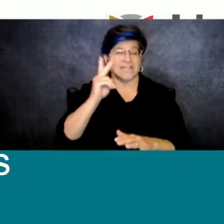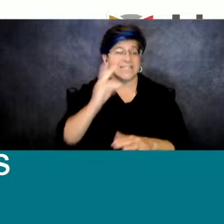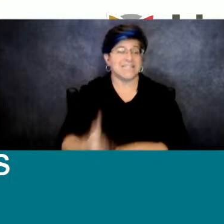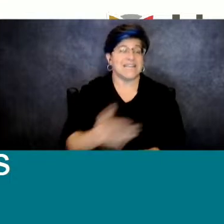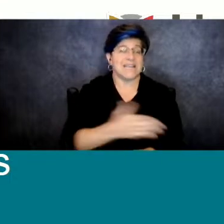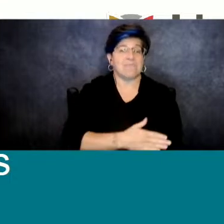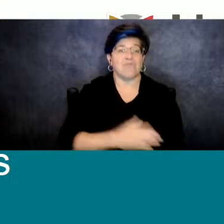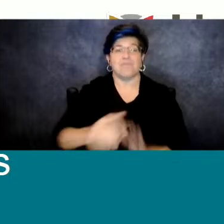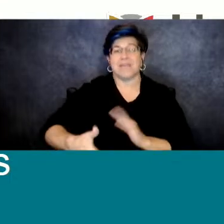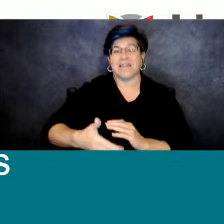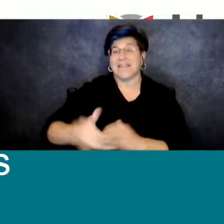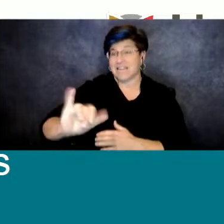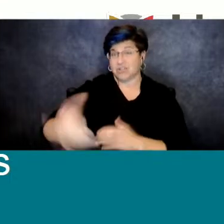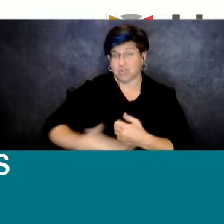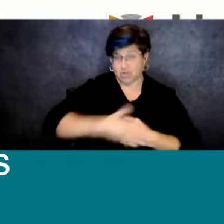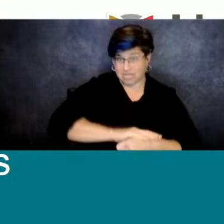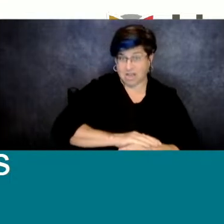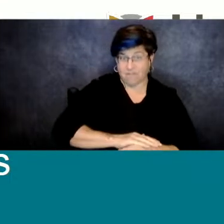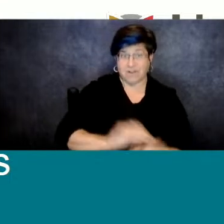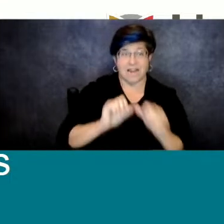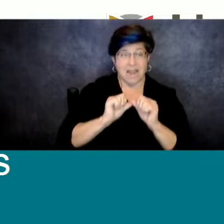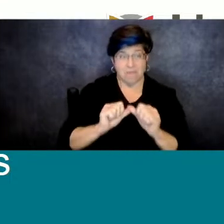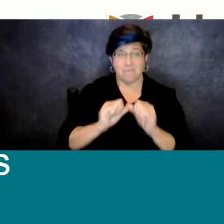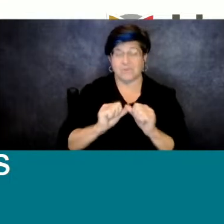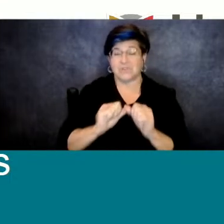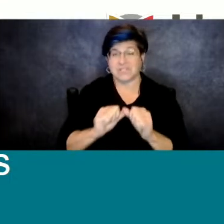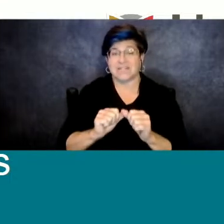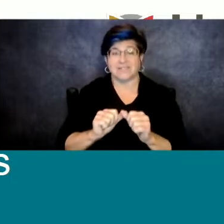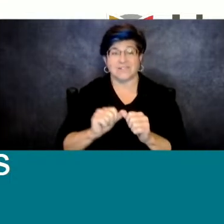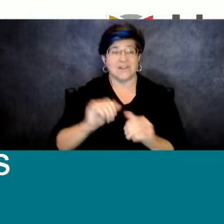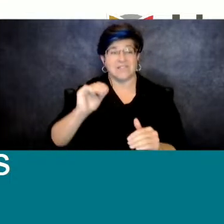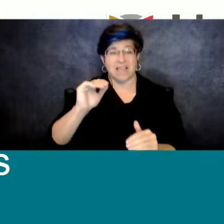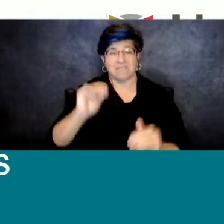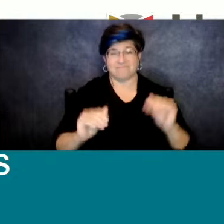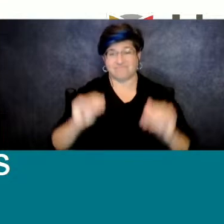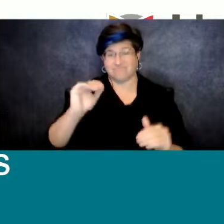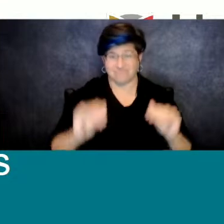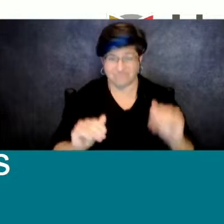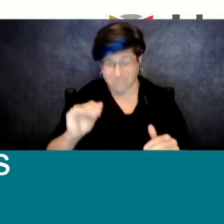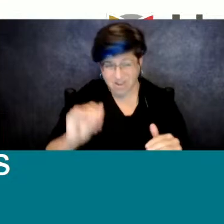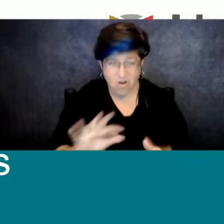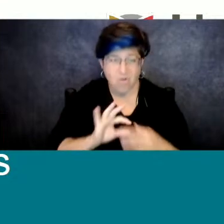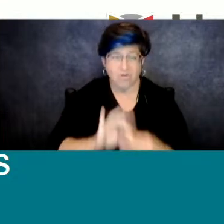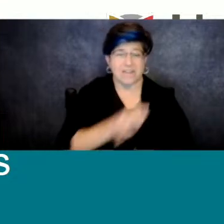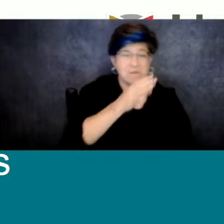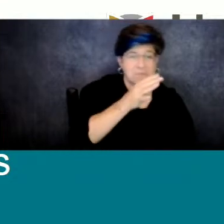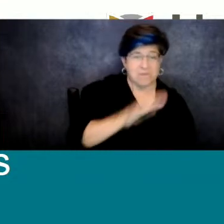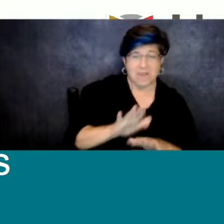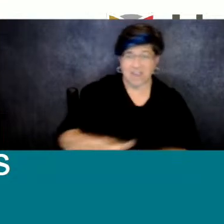SO IT'S GREAT TO SEE THE IMPROVEMENTS AROUND INSURANCE